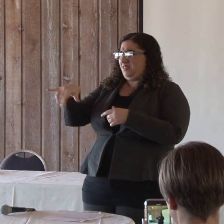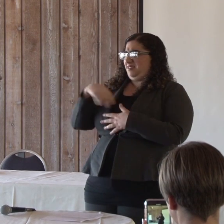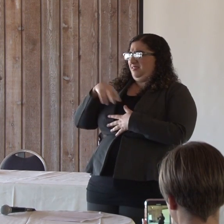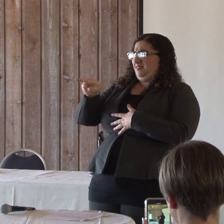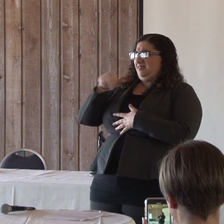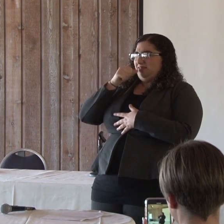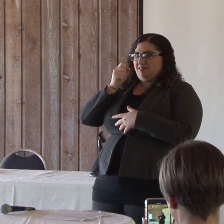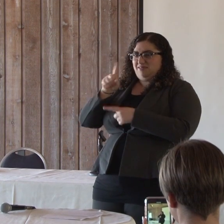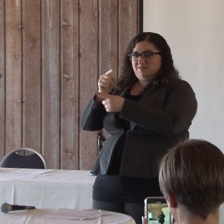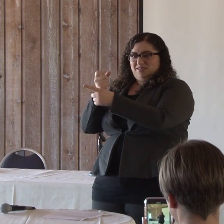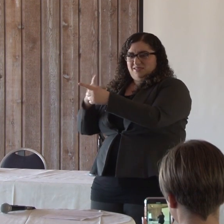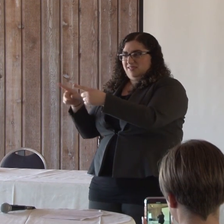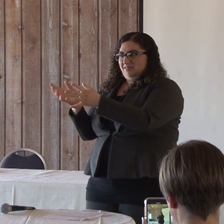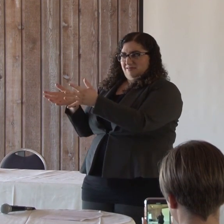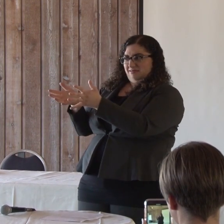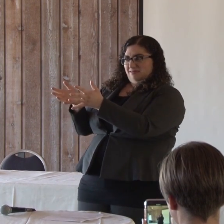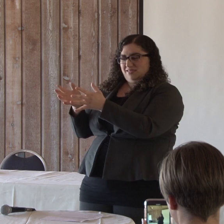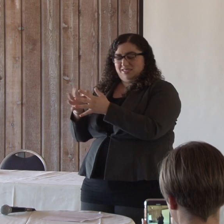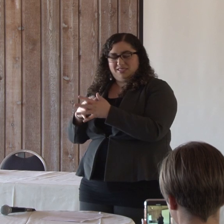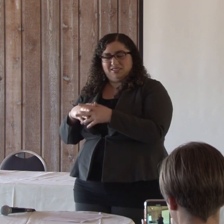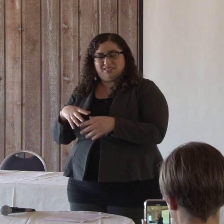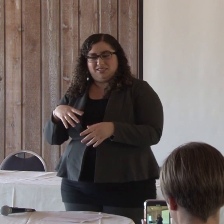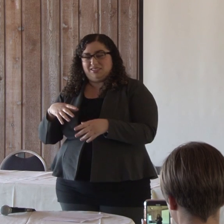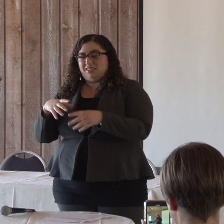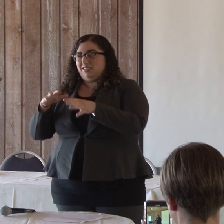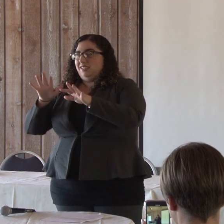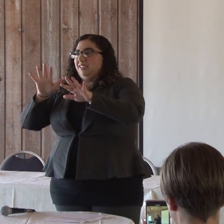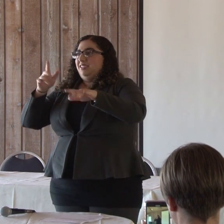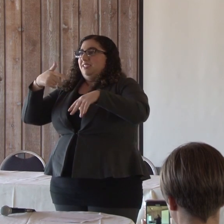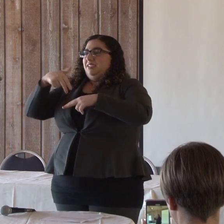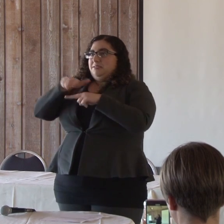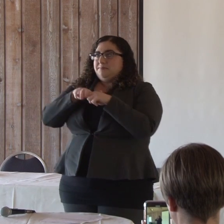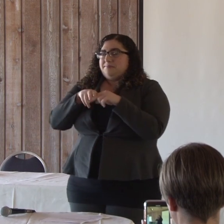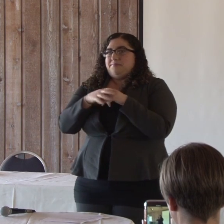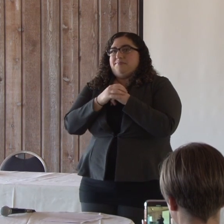Then I saw a monkey over there and that kind of scared me. It was like, a TTY